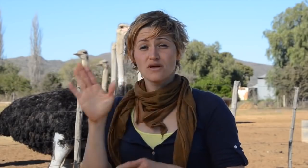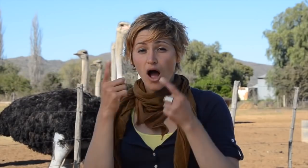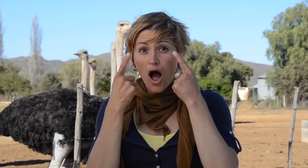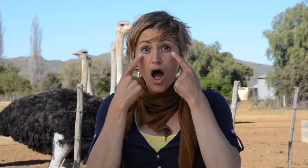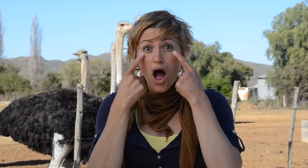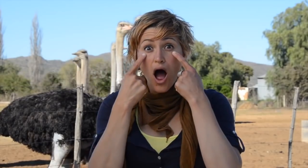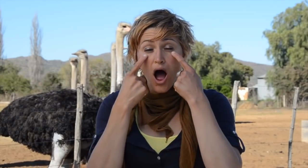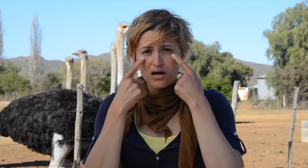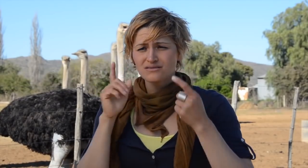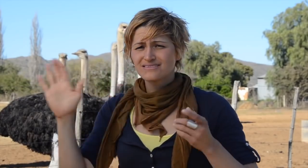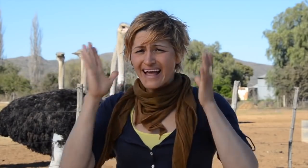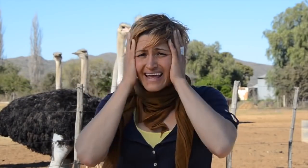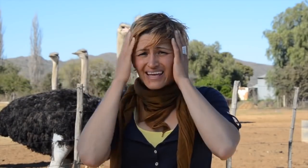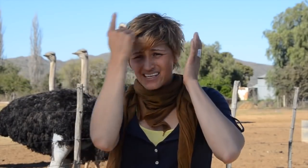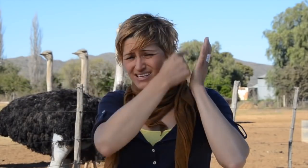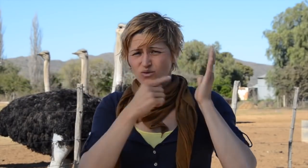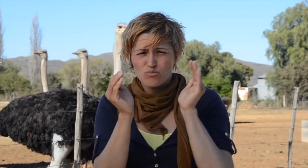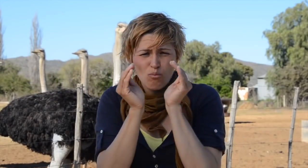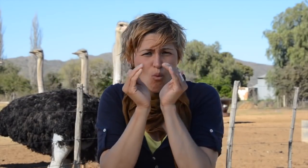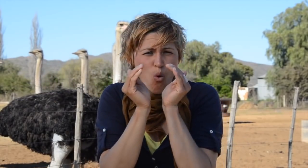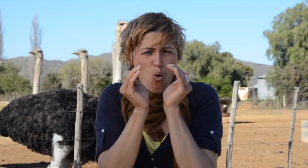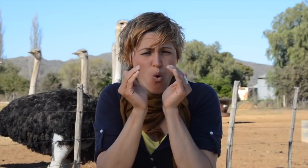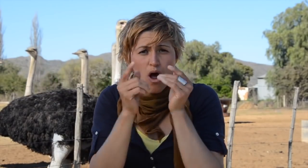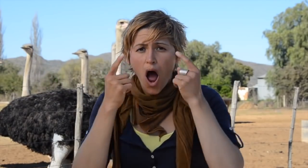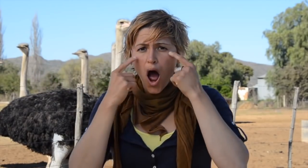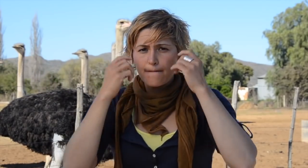Ostriches’ eyes are big for their small heads.